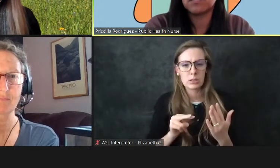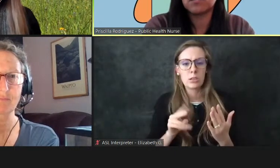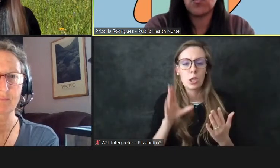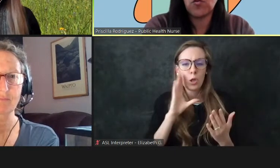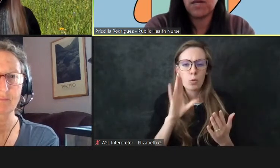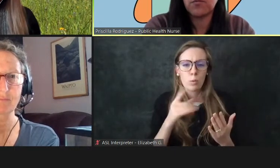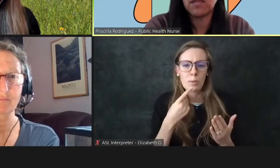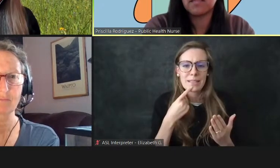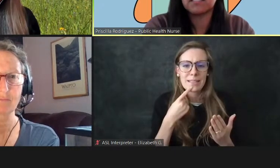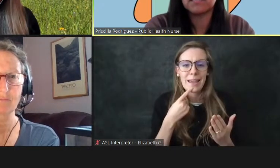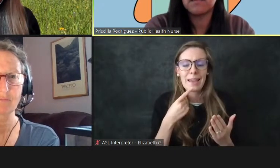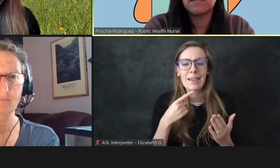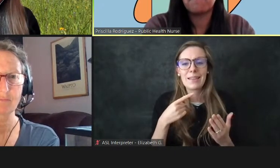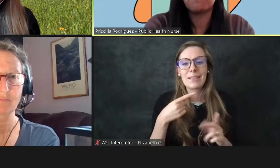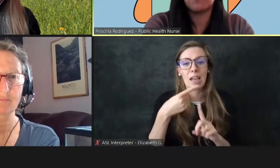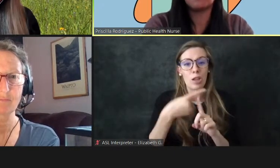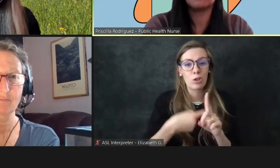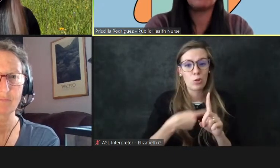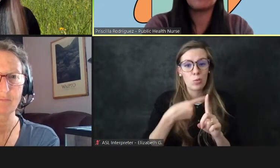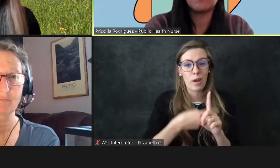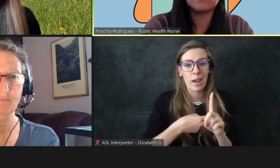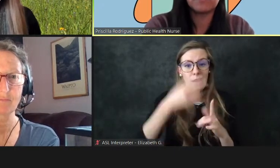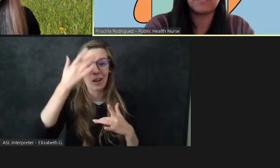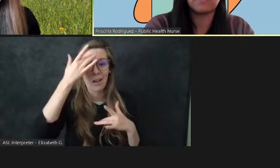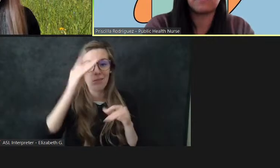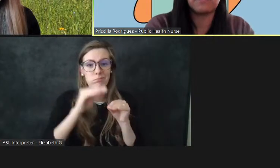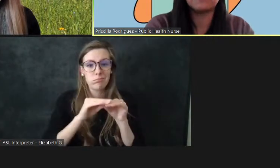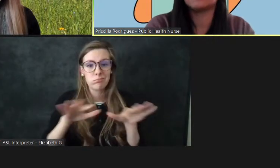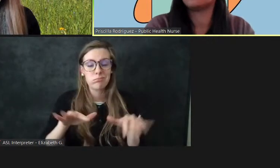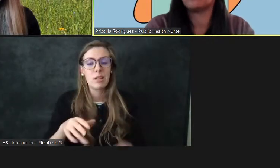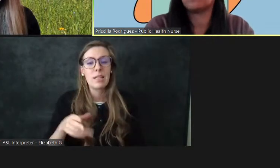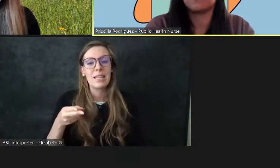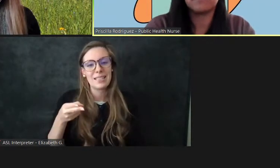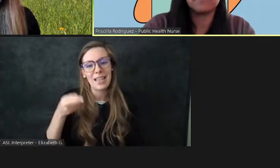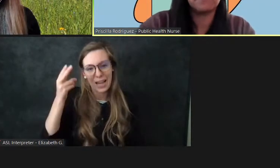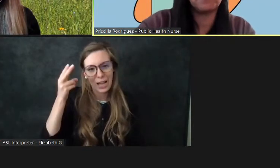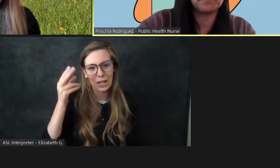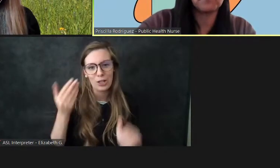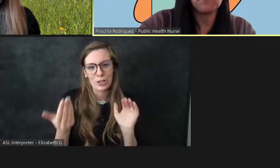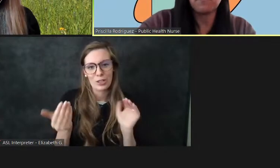rate of efficiencies more is higher than the people that have not been